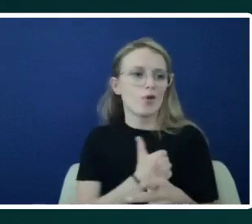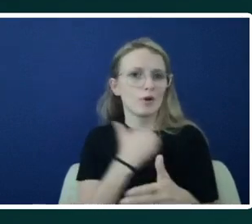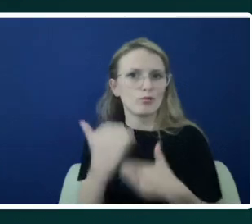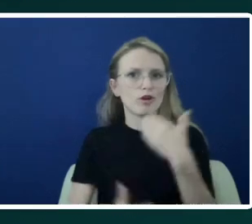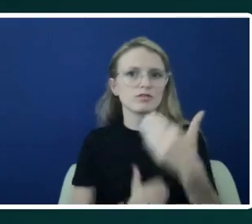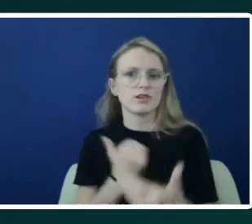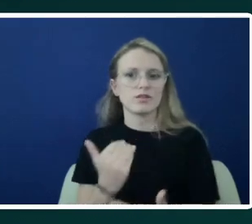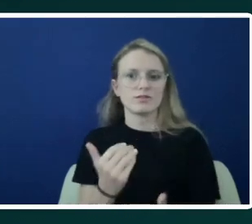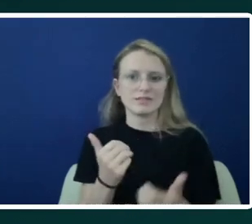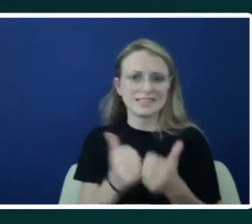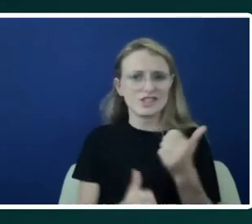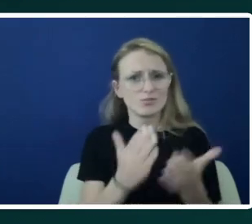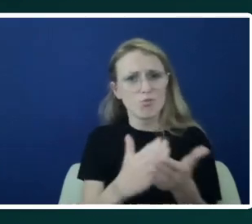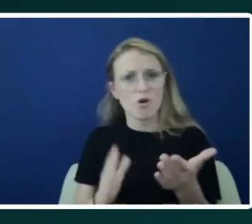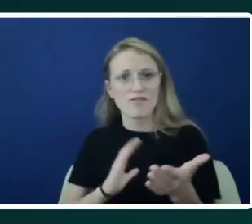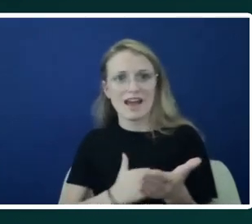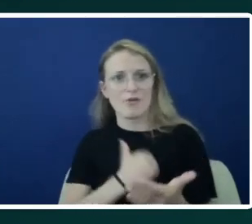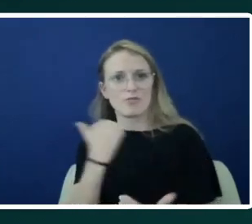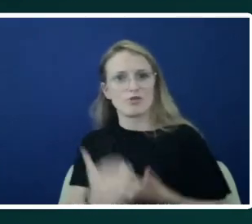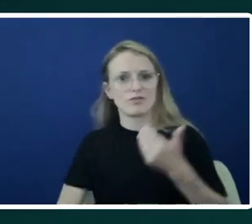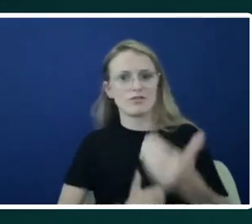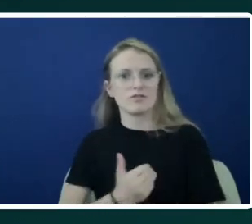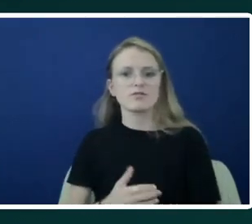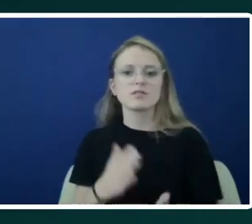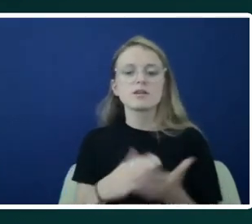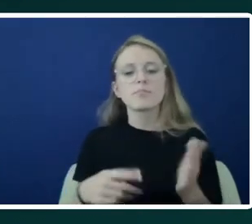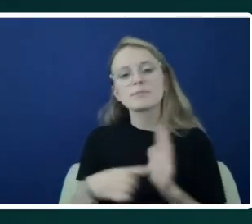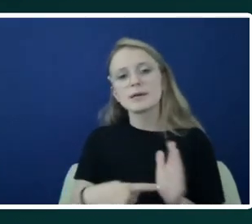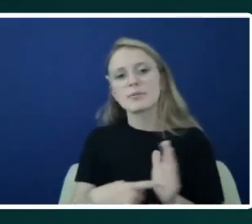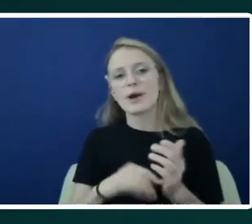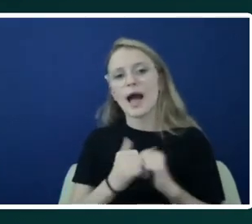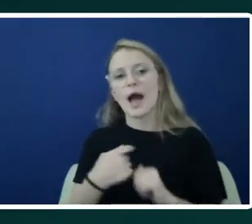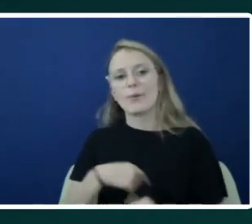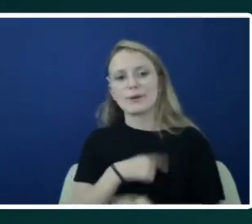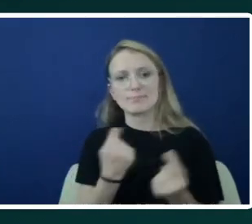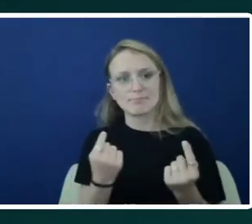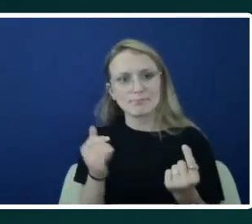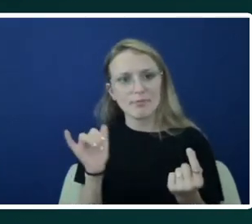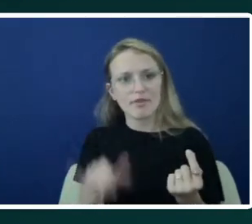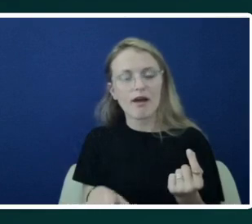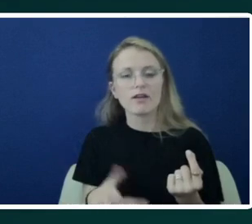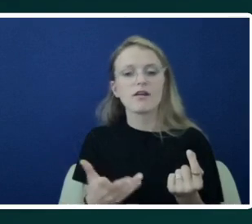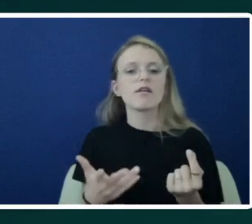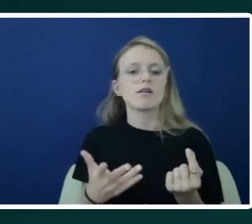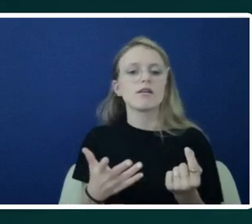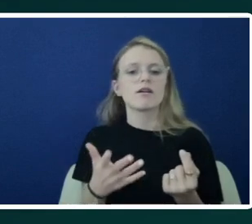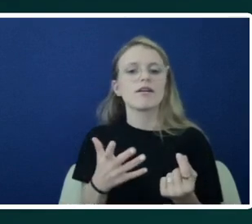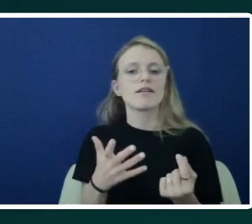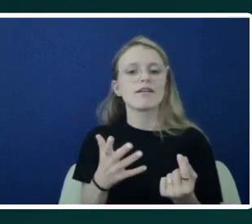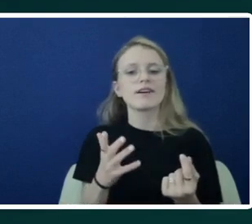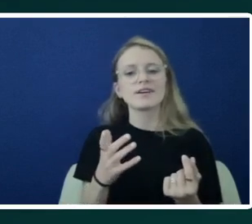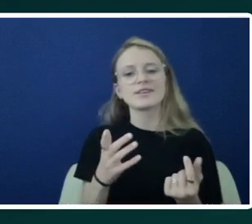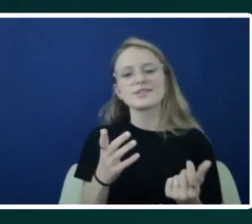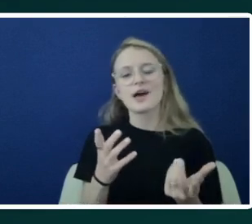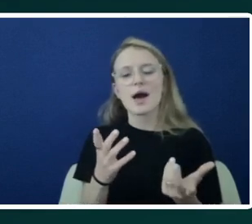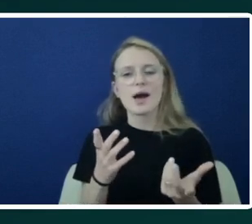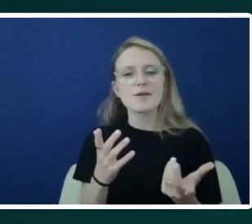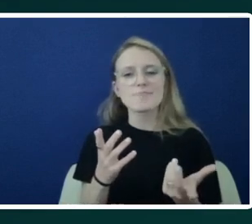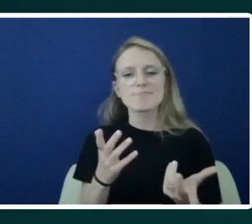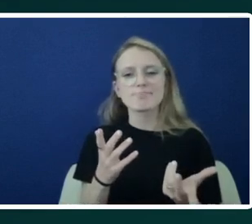And so, just some examples of the ways that we do this in our process is I mentioned one